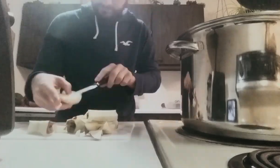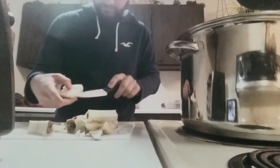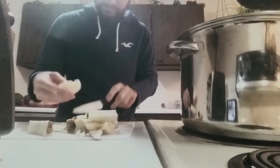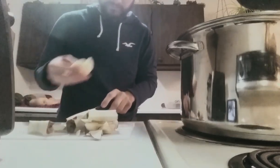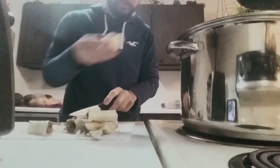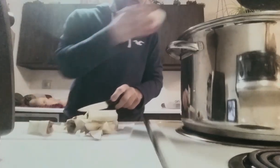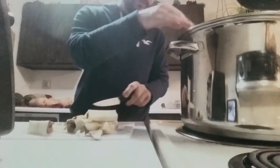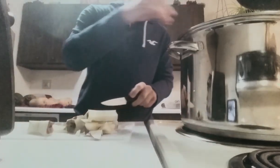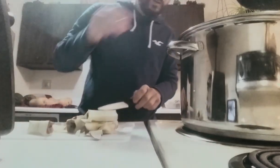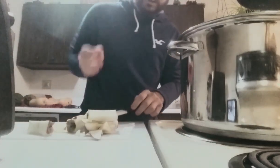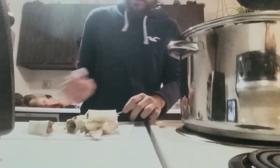[ ENDS]